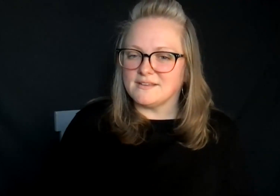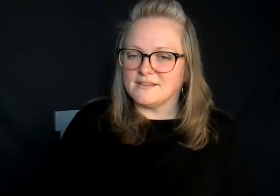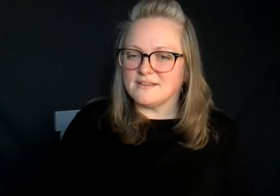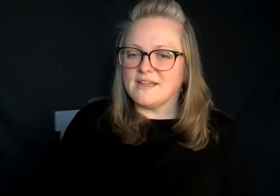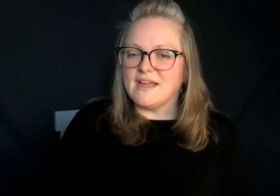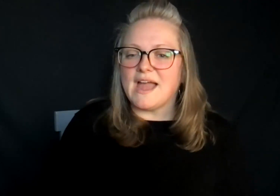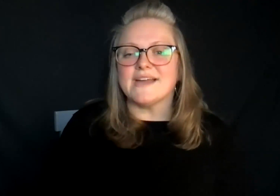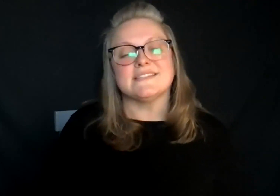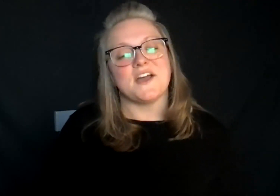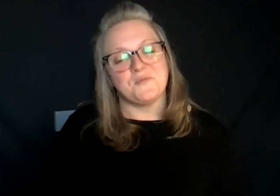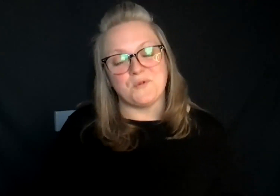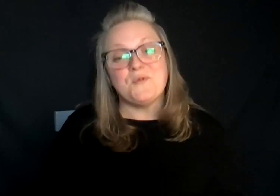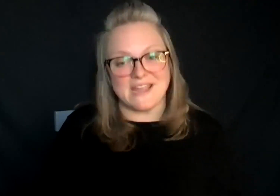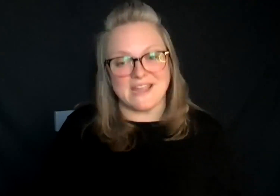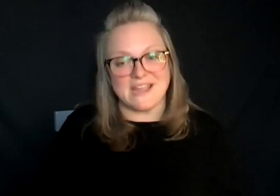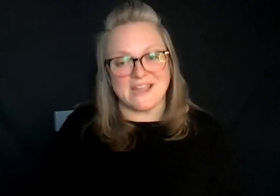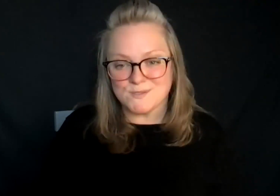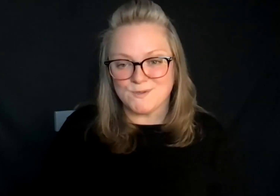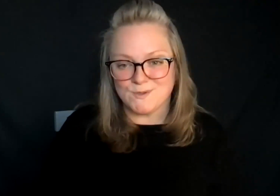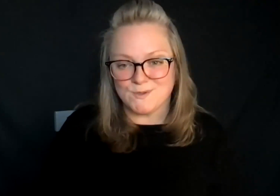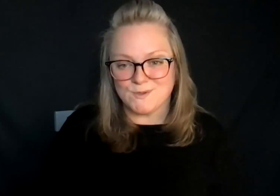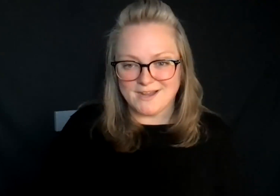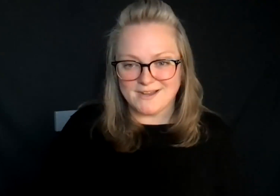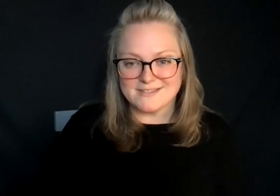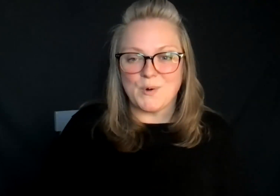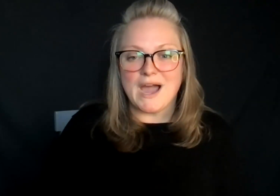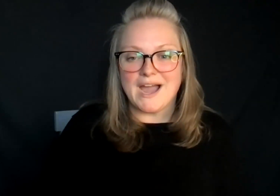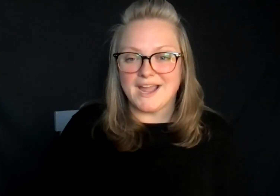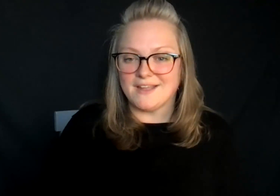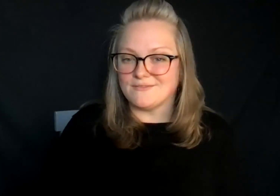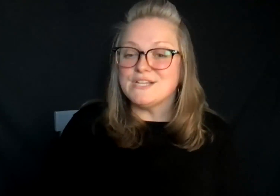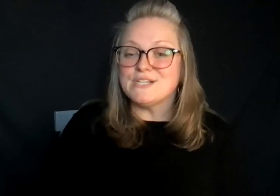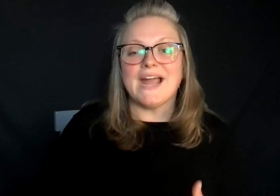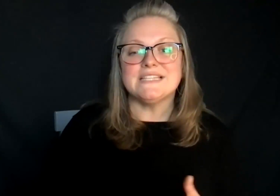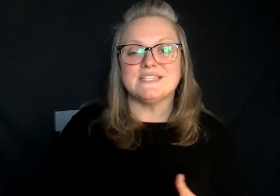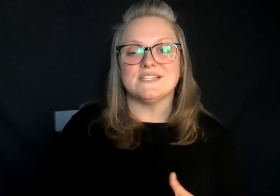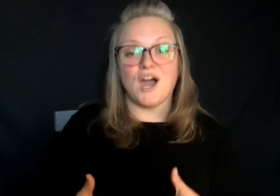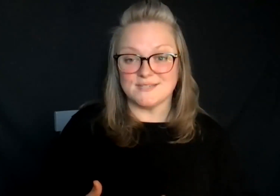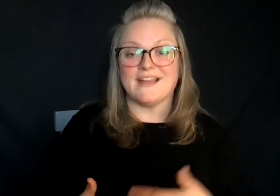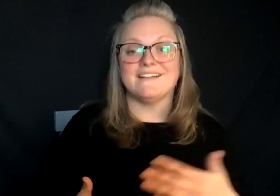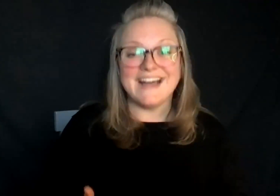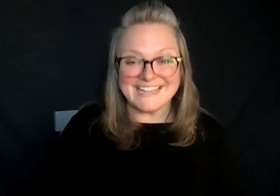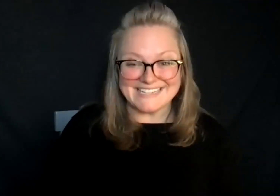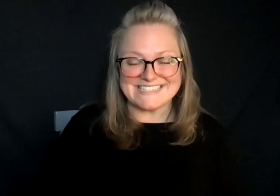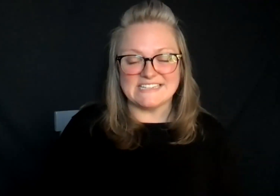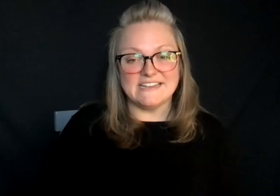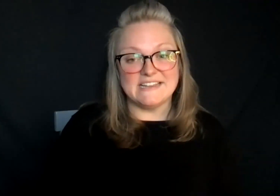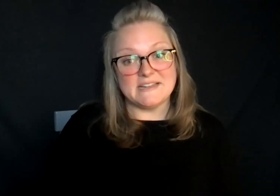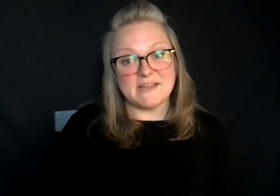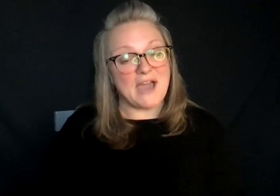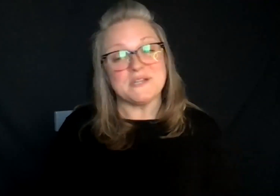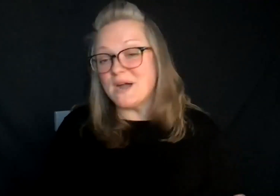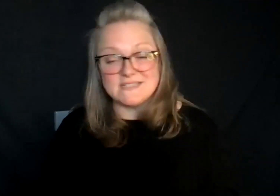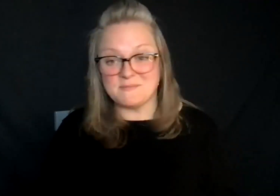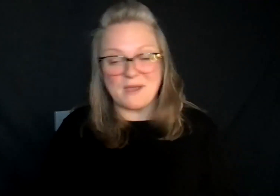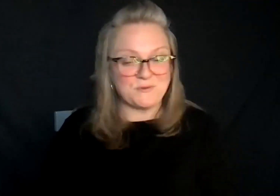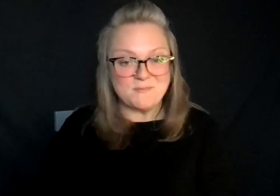WELL ONE OF THE CLIENTS THAT I WORK